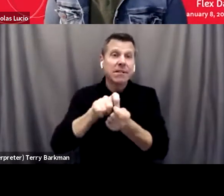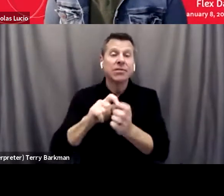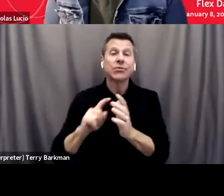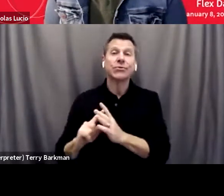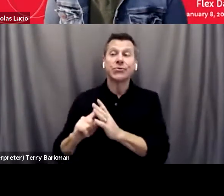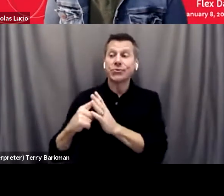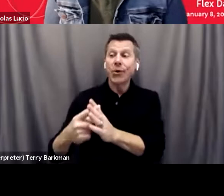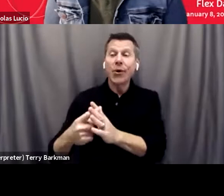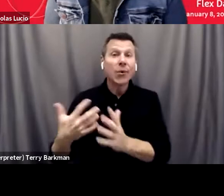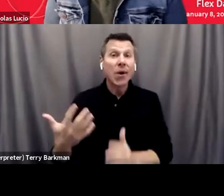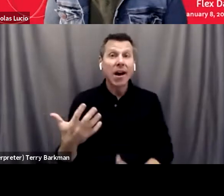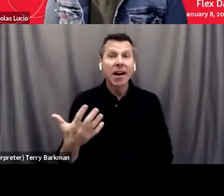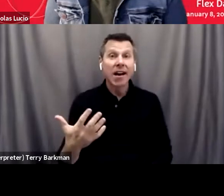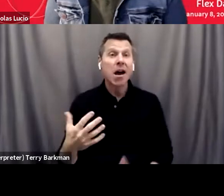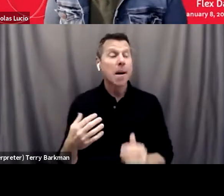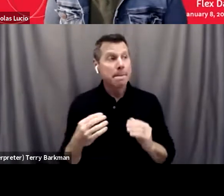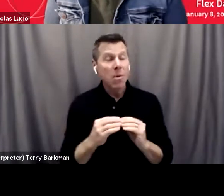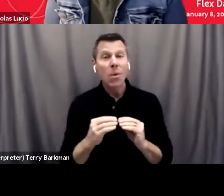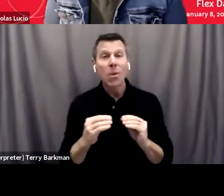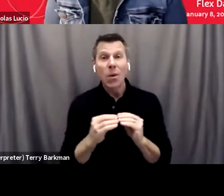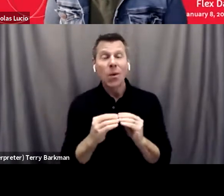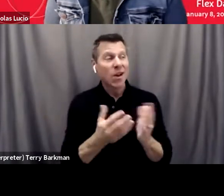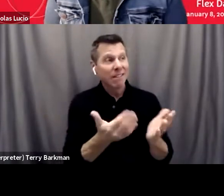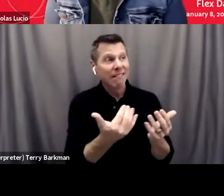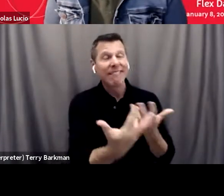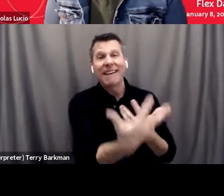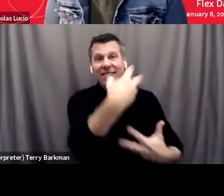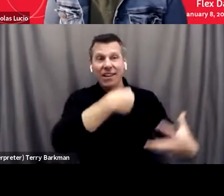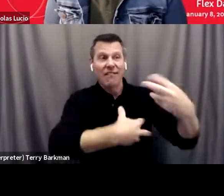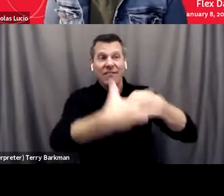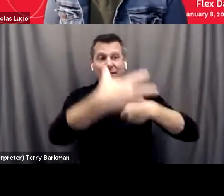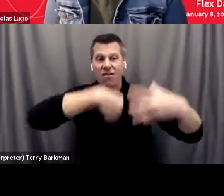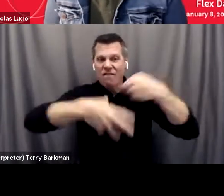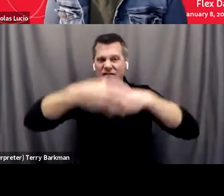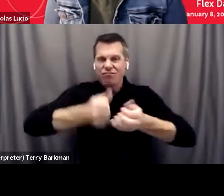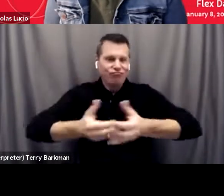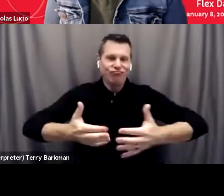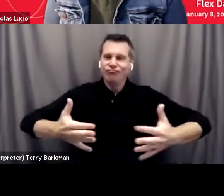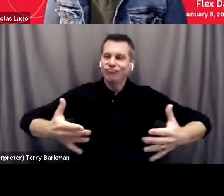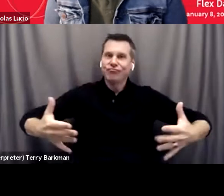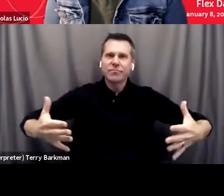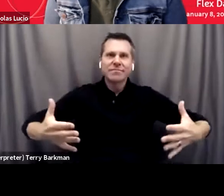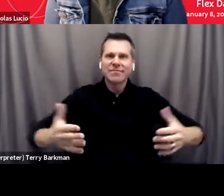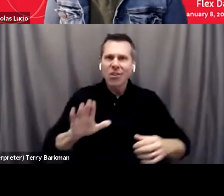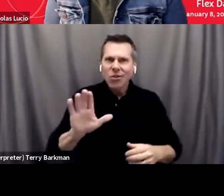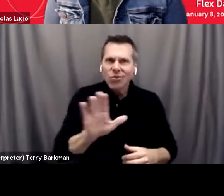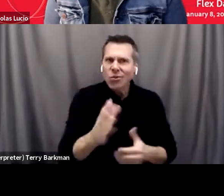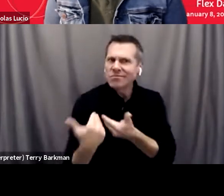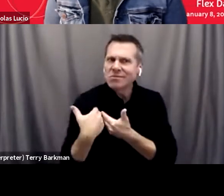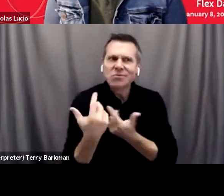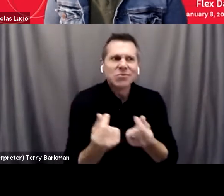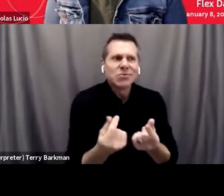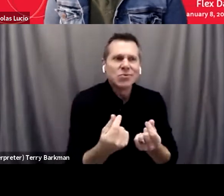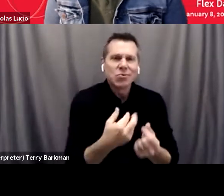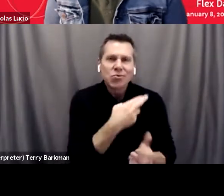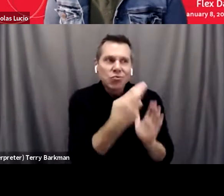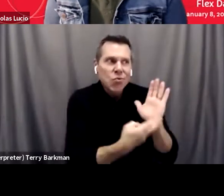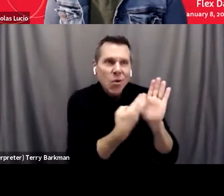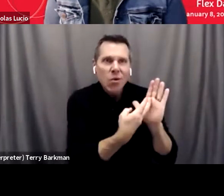that more and more folks are involved and our understanding of where their roles are in this and integrating this beyond being the